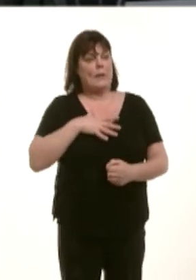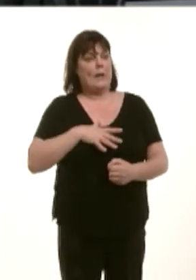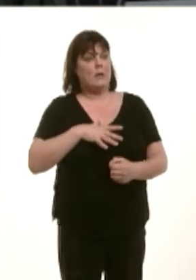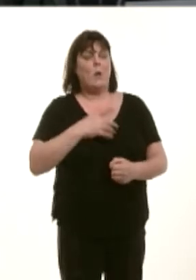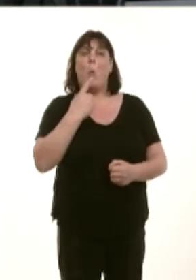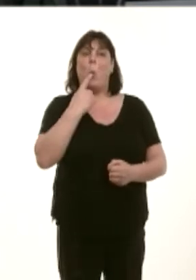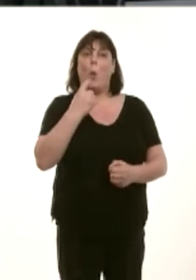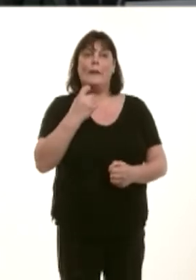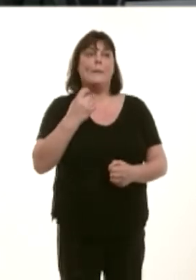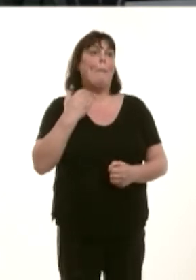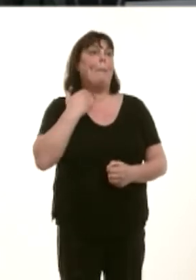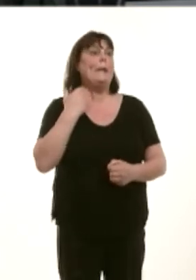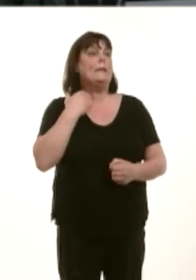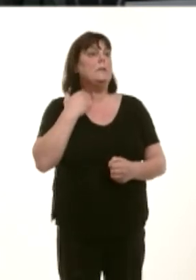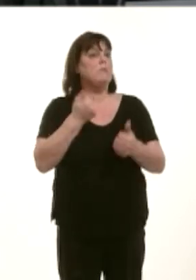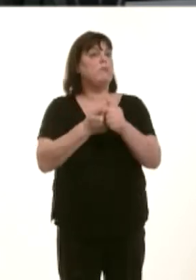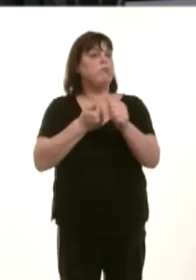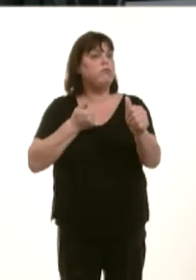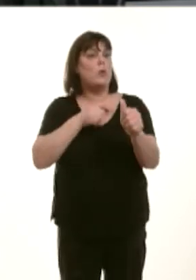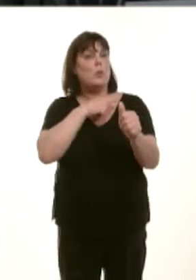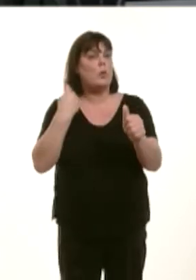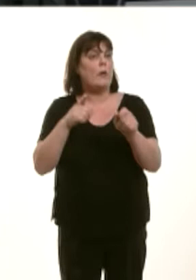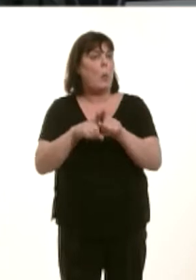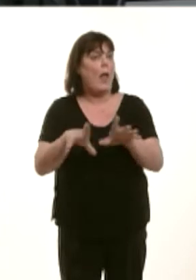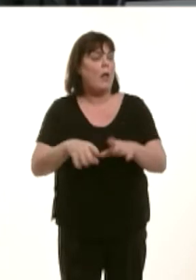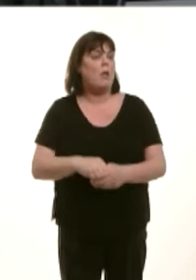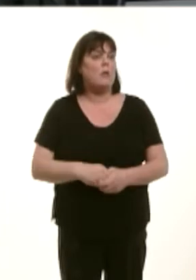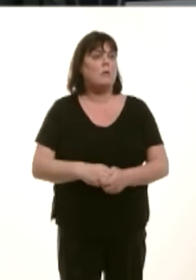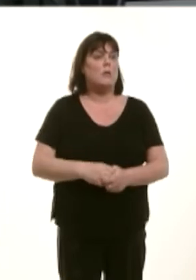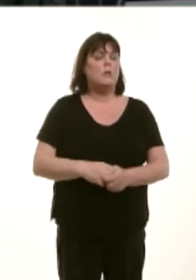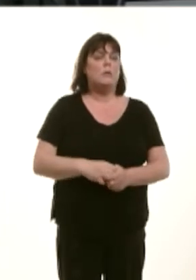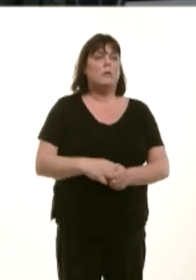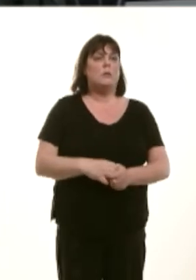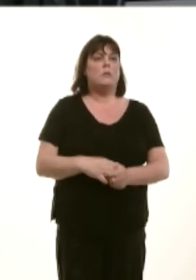well—that is true. Because, what we don’t want to see is a situation where the majority of animals in